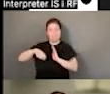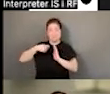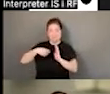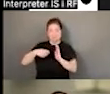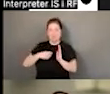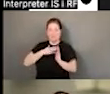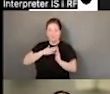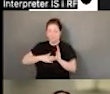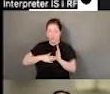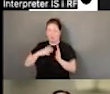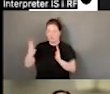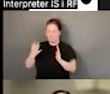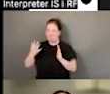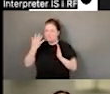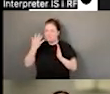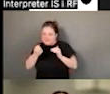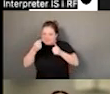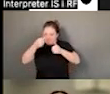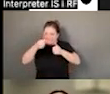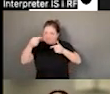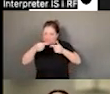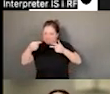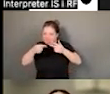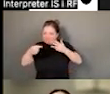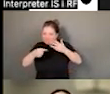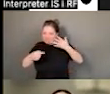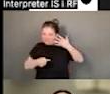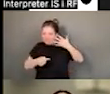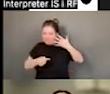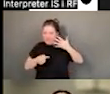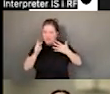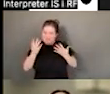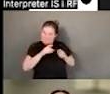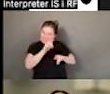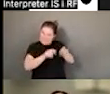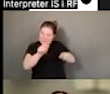accessibility in practice and also test them with users.